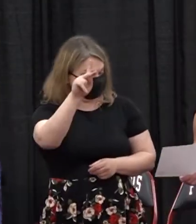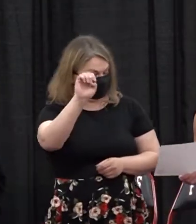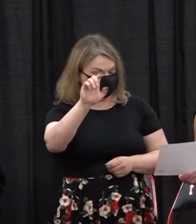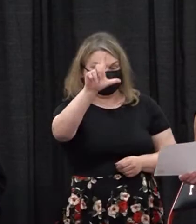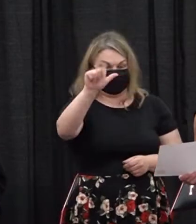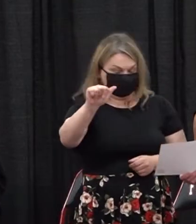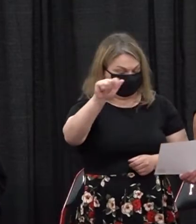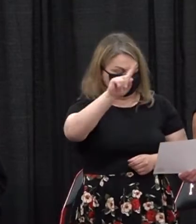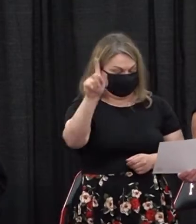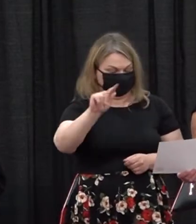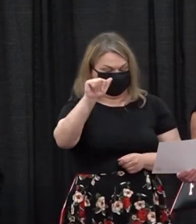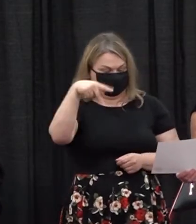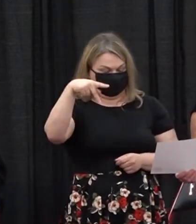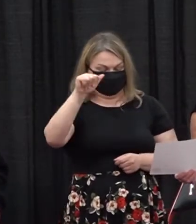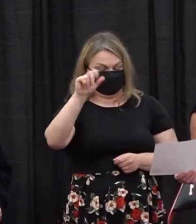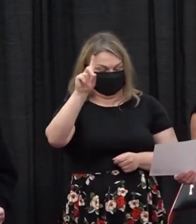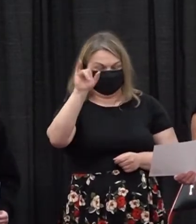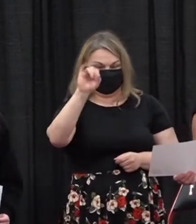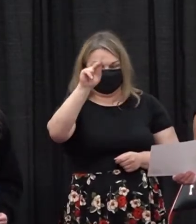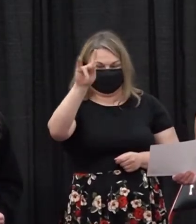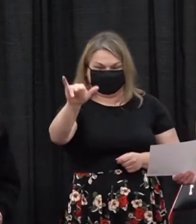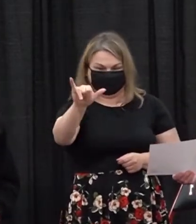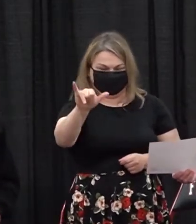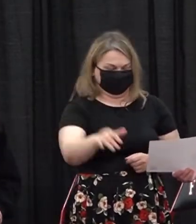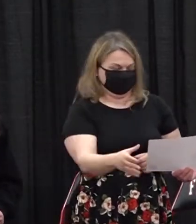Fourth quarter, Kaela Zapadinsky.